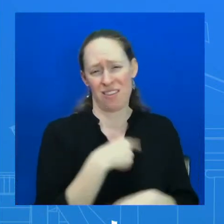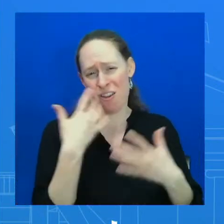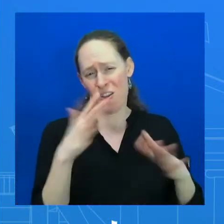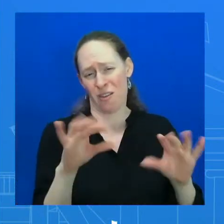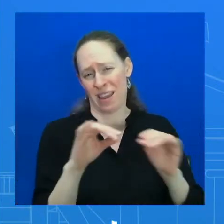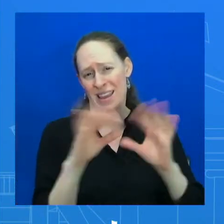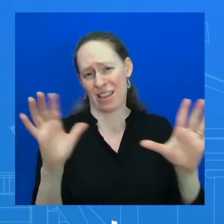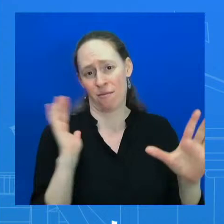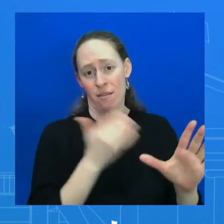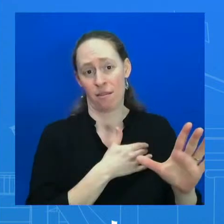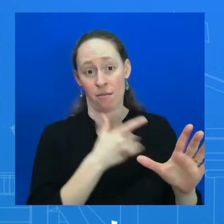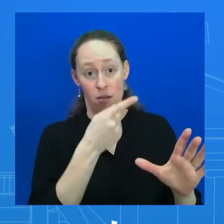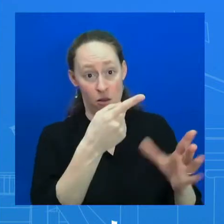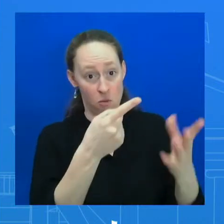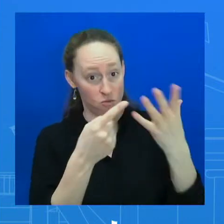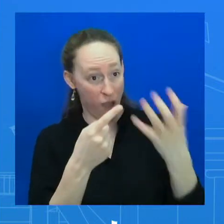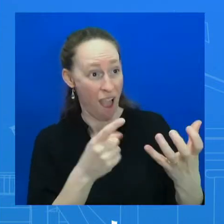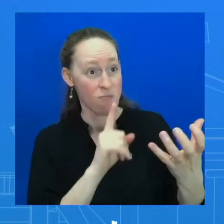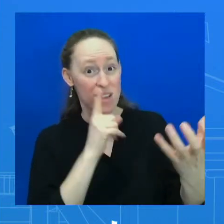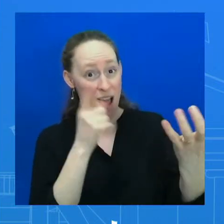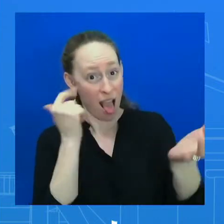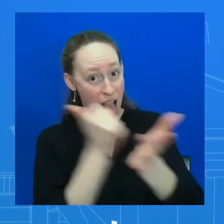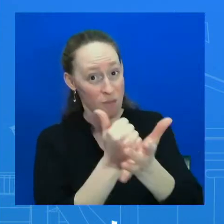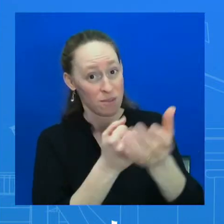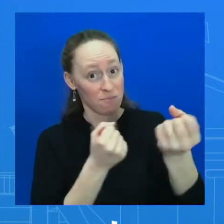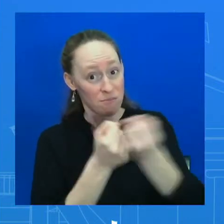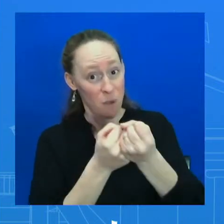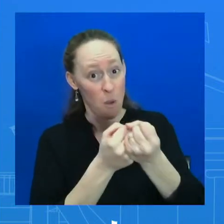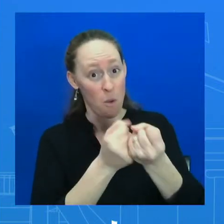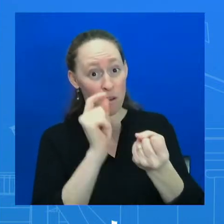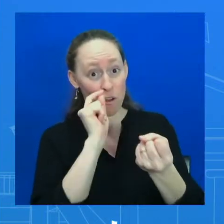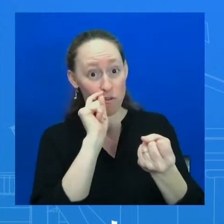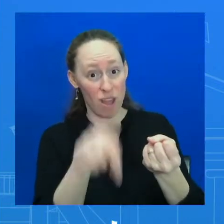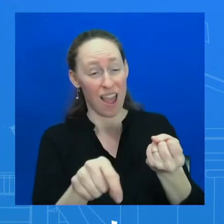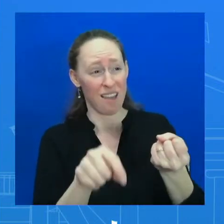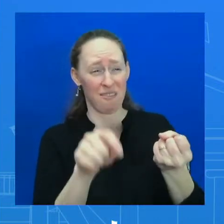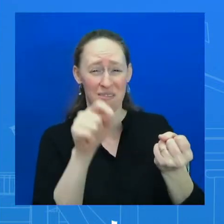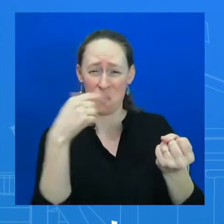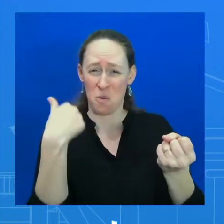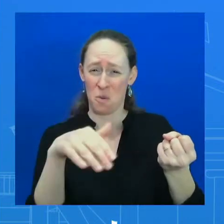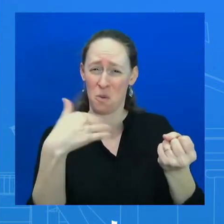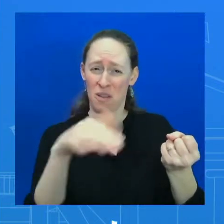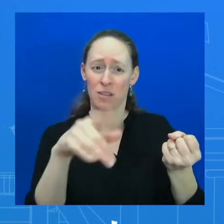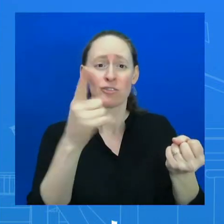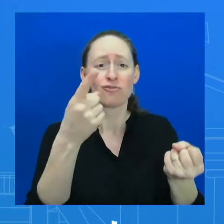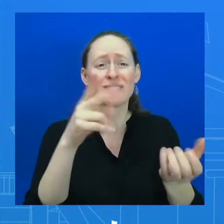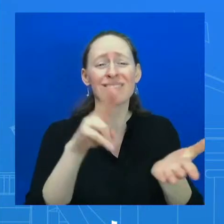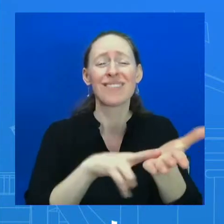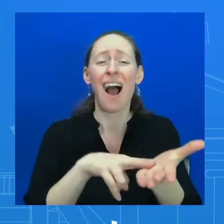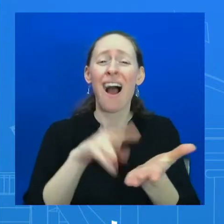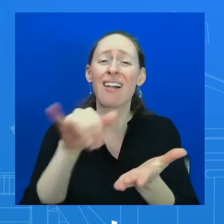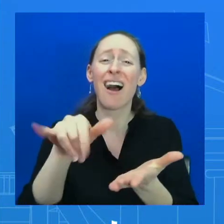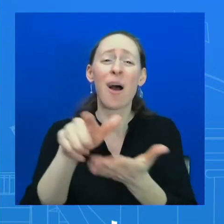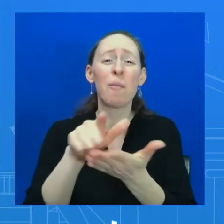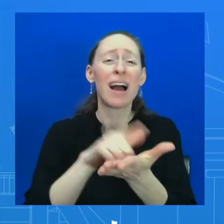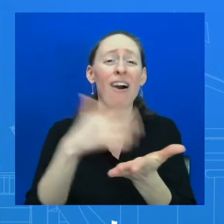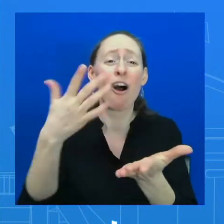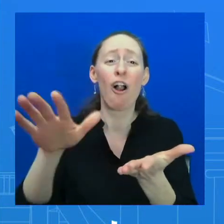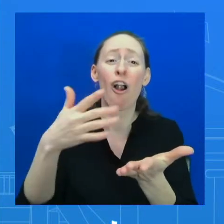the brave people of Ukraine, we got to get that national security supplemental done. He has to put that on the floor. It will get overwhelming bipartisan support.